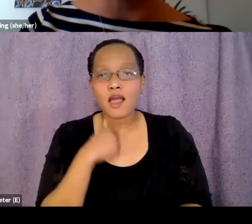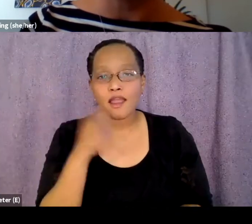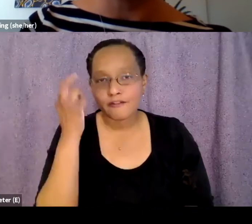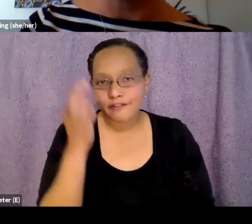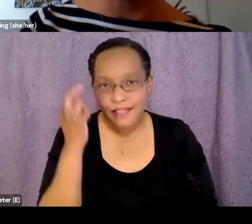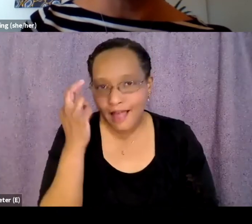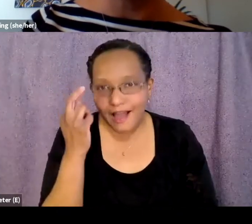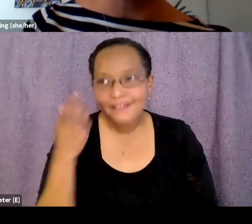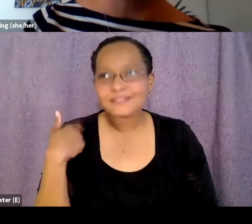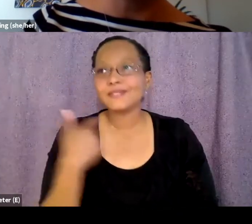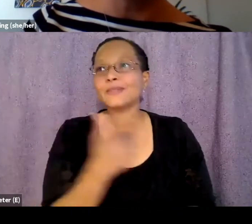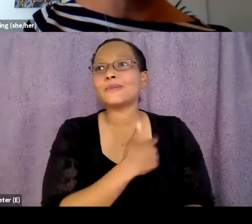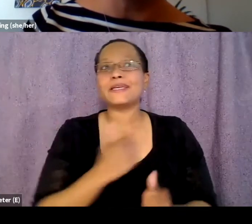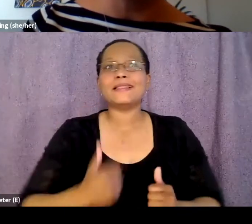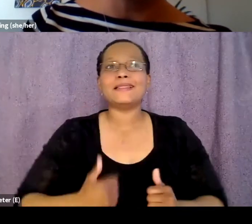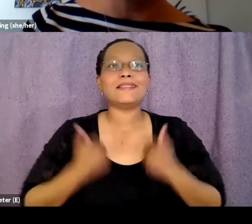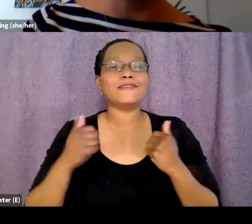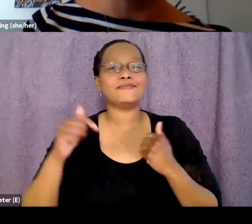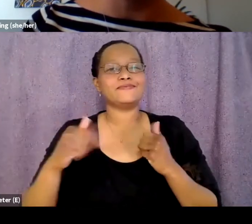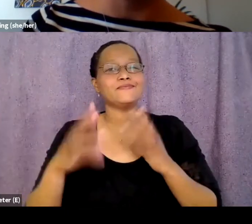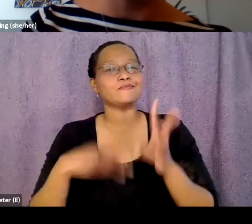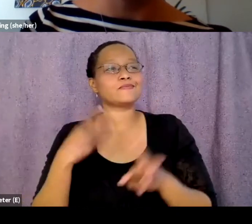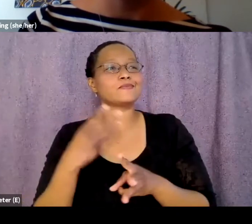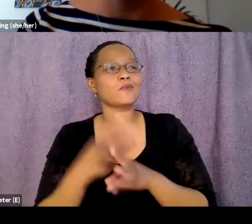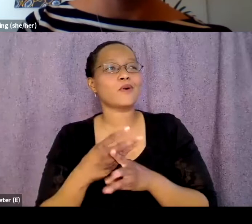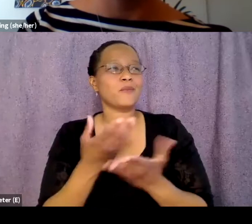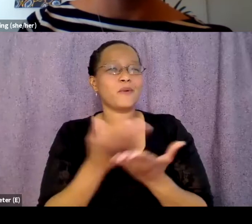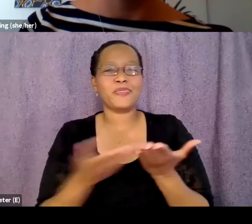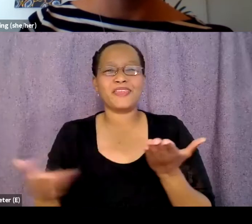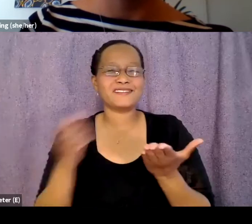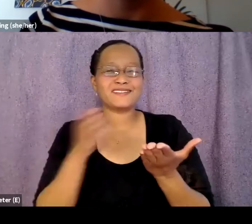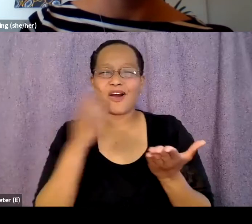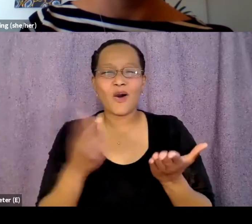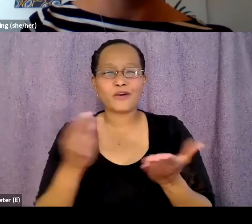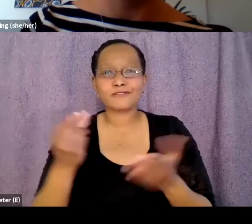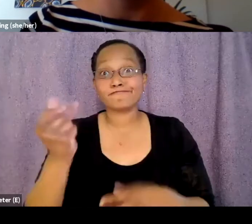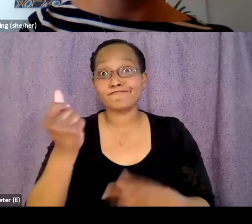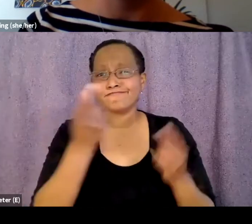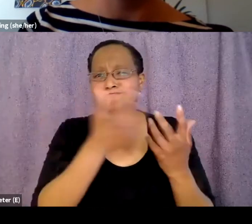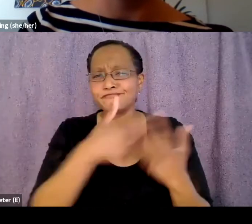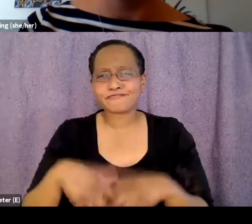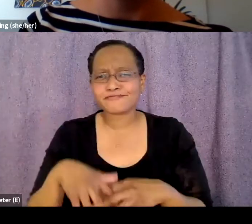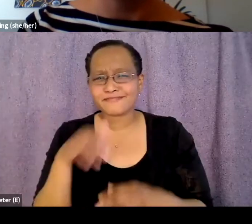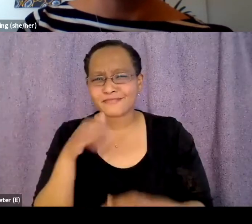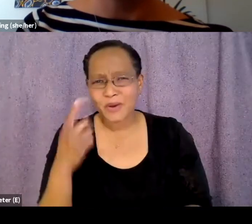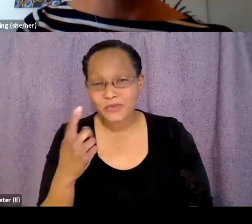we live in a world where. Keah Brown: Things don't always work out like that, like I had friends who got jobs before